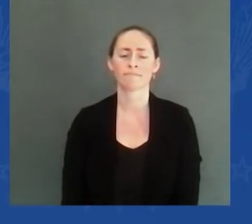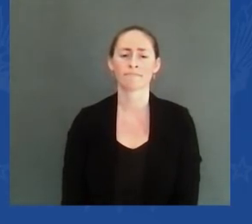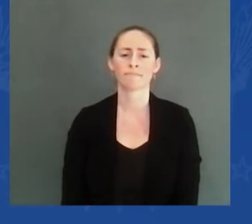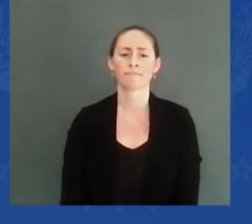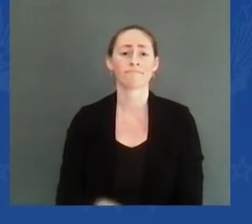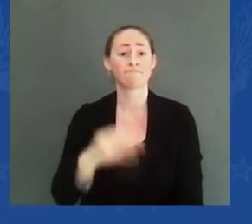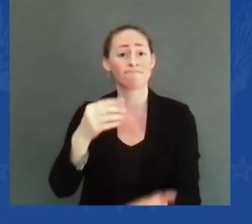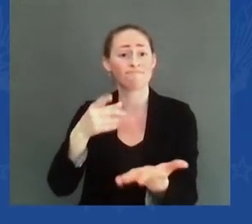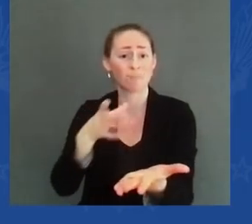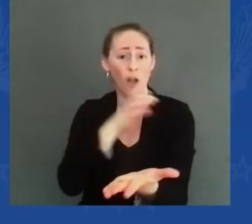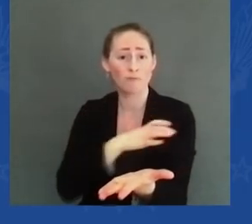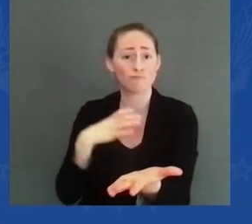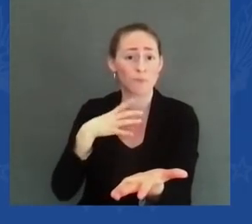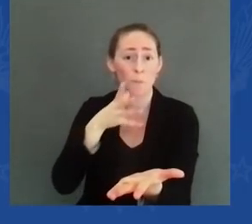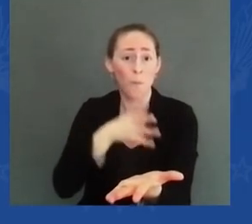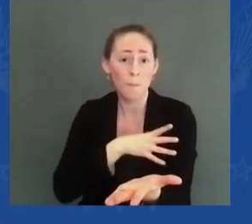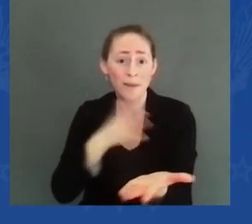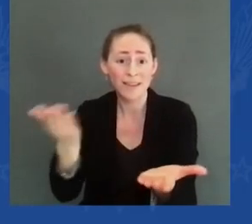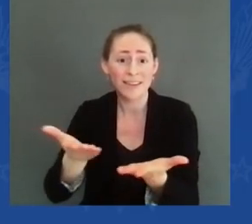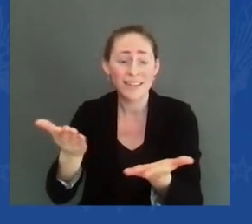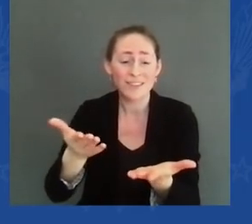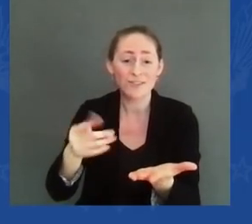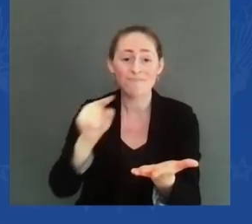and Mayor de Blasio for being here.